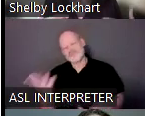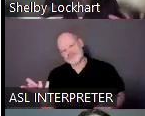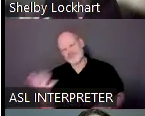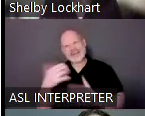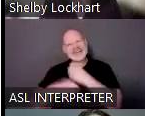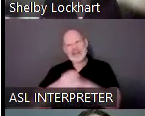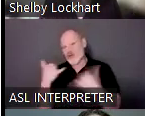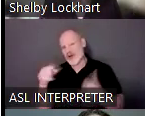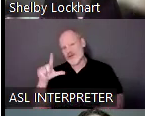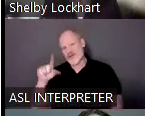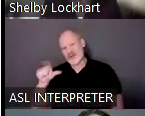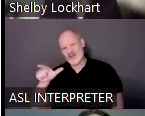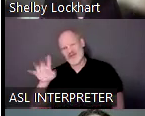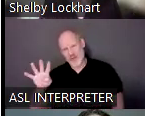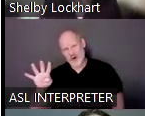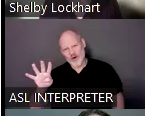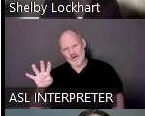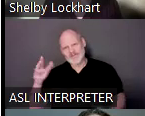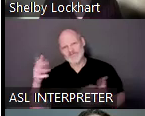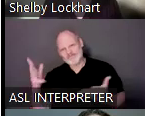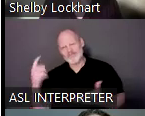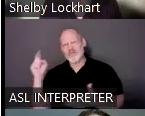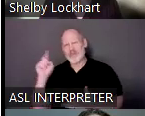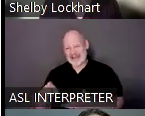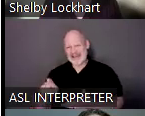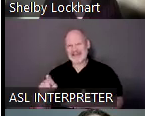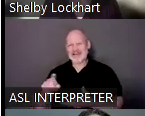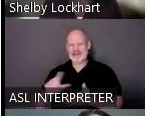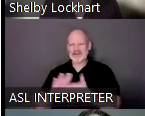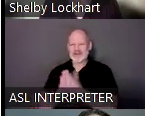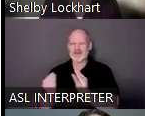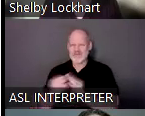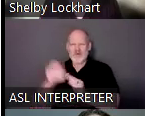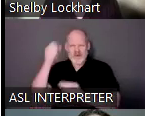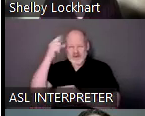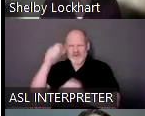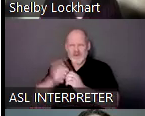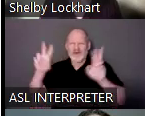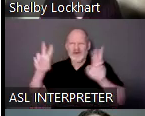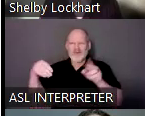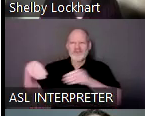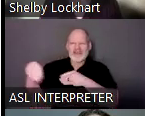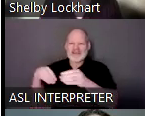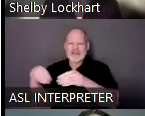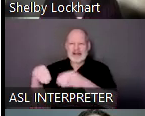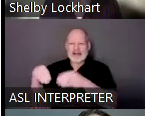need to get clear about where is flexibility needed and how do we do that as a system?